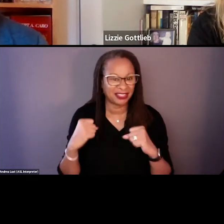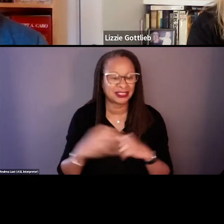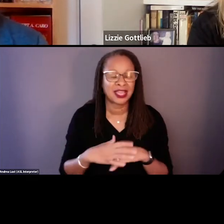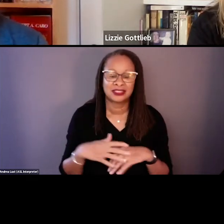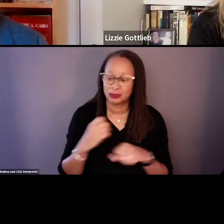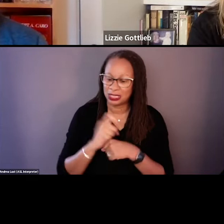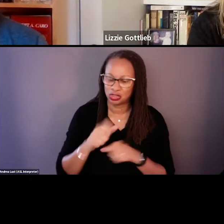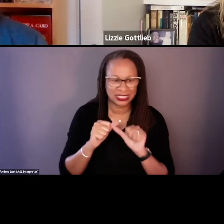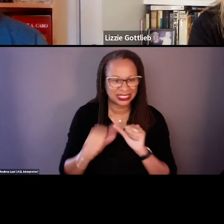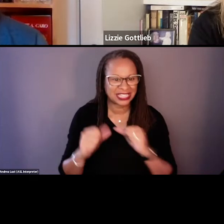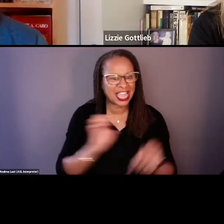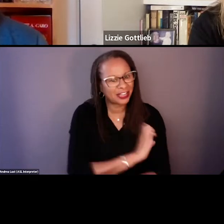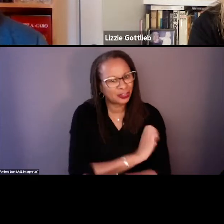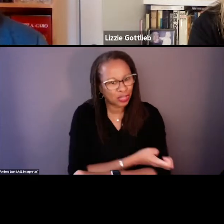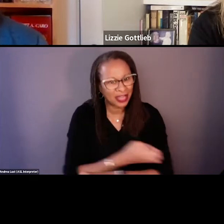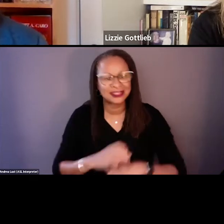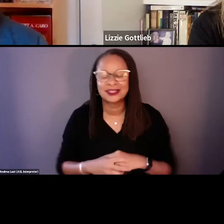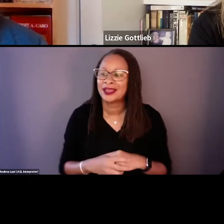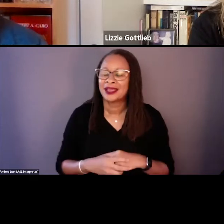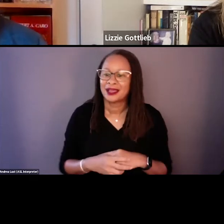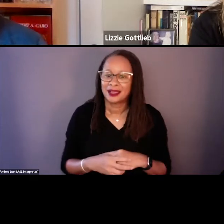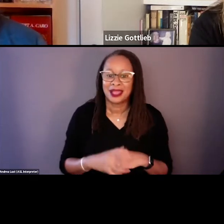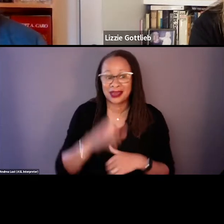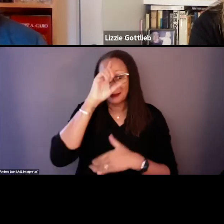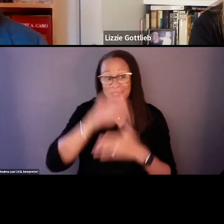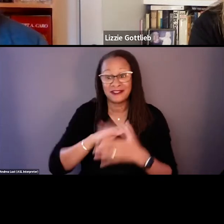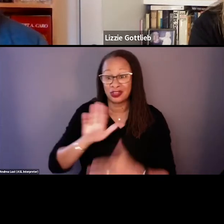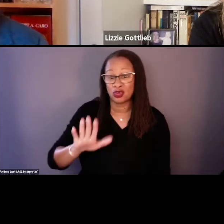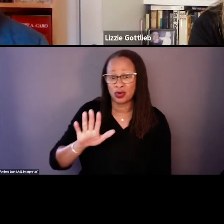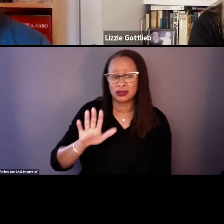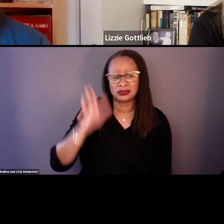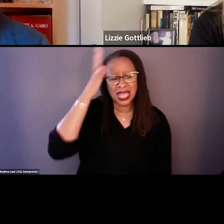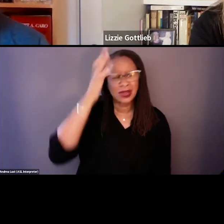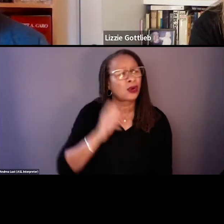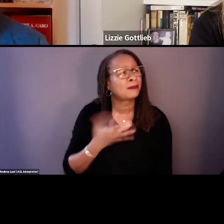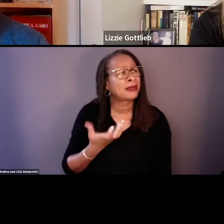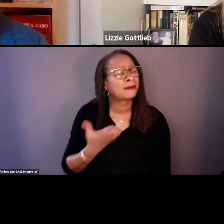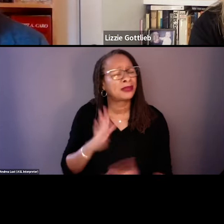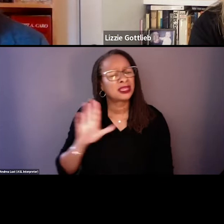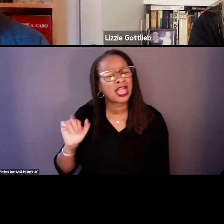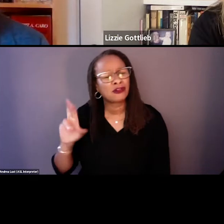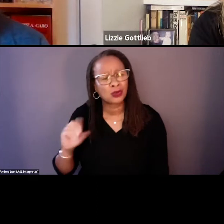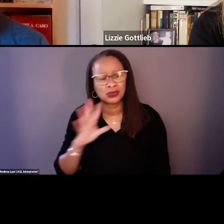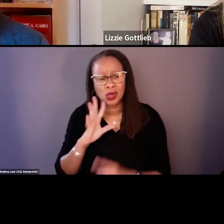to kind of keep them spurred-on, almost to keep their energy level up. And I believe your dad talks about- or no, is it, maybe it's Caro who talks about